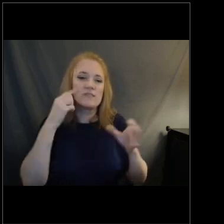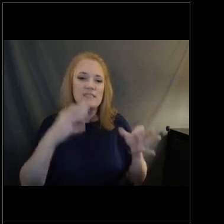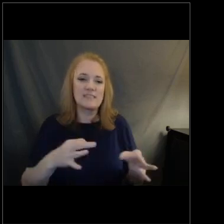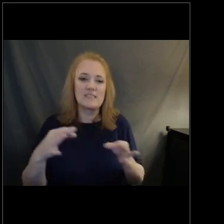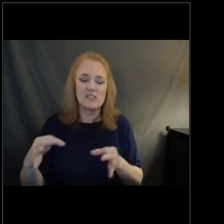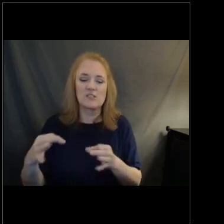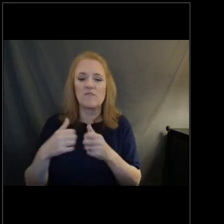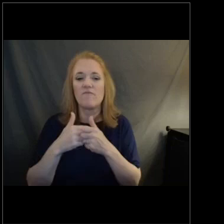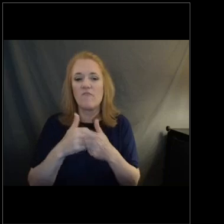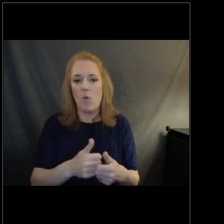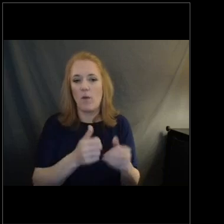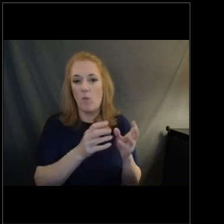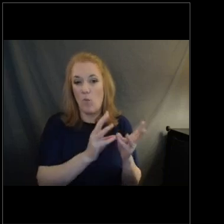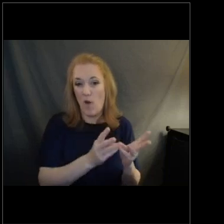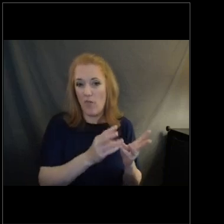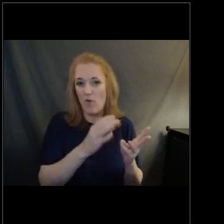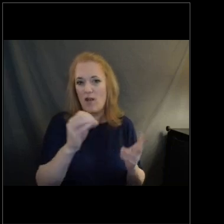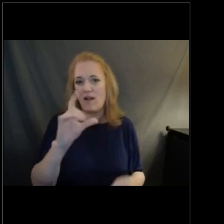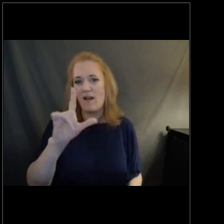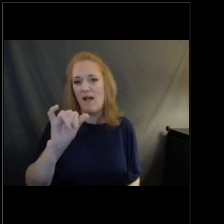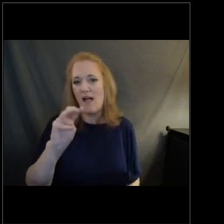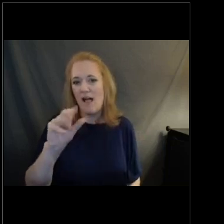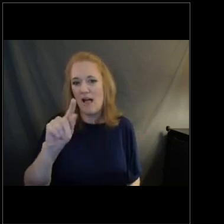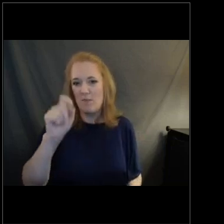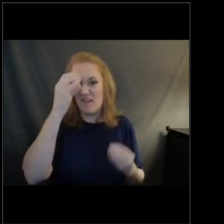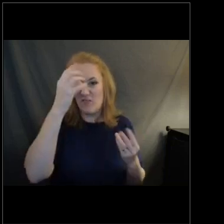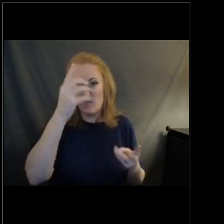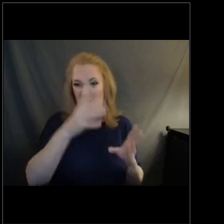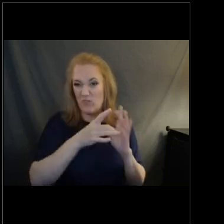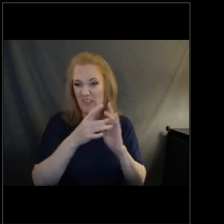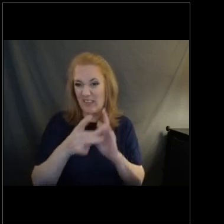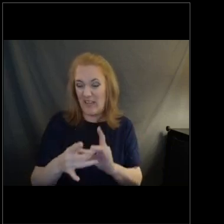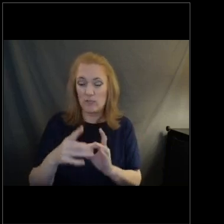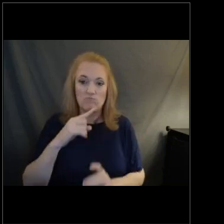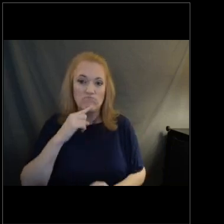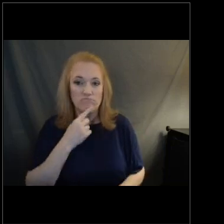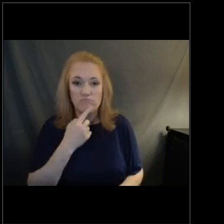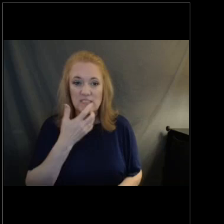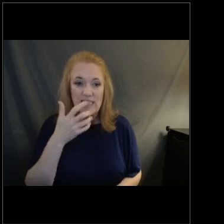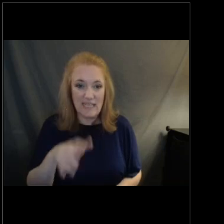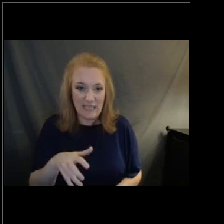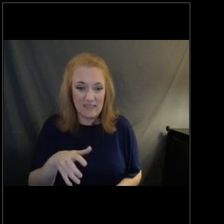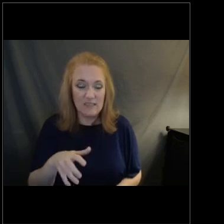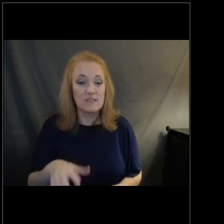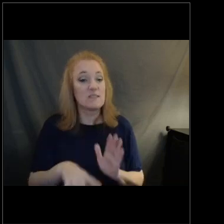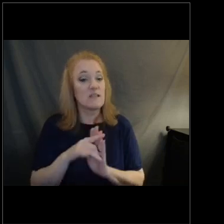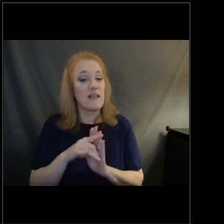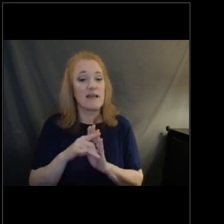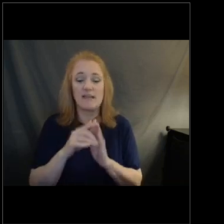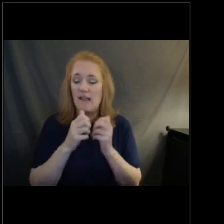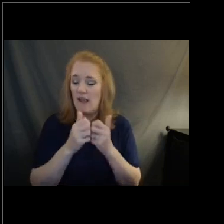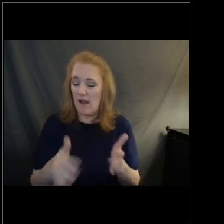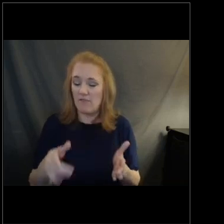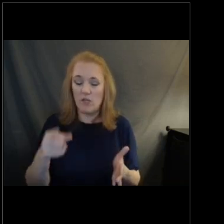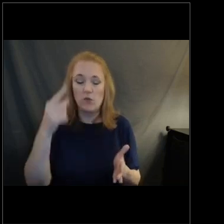information related to extreme heat? So feel free to select all that apply, kind of just focusing